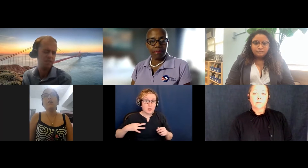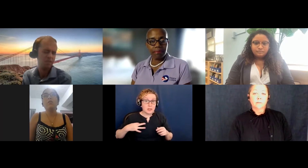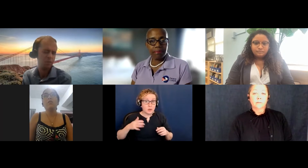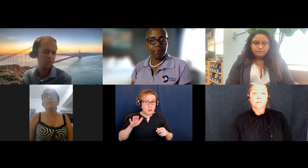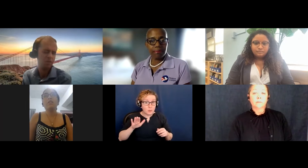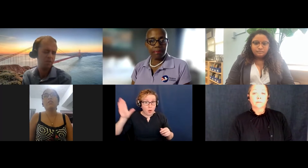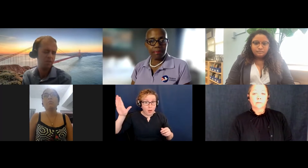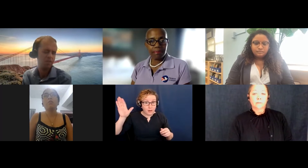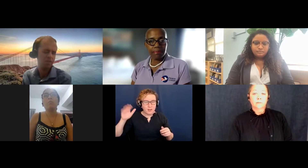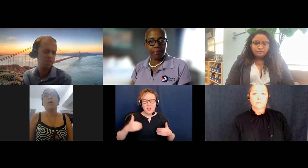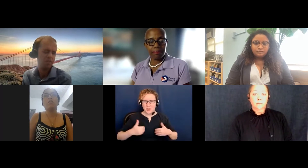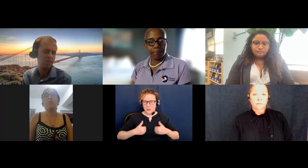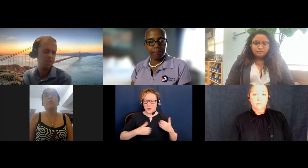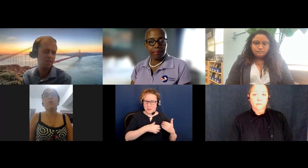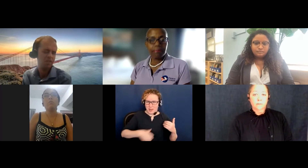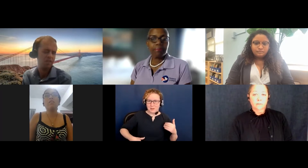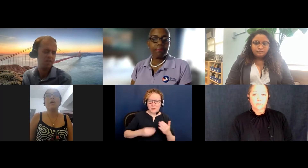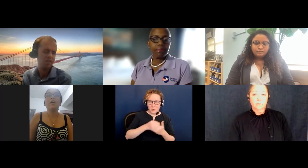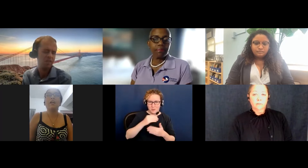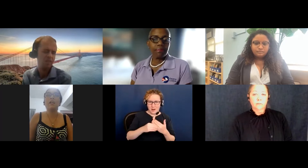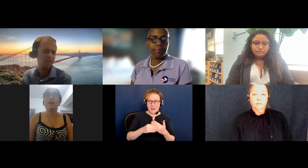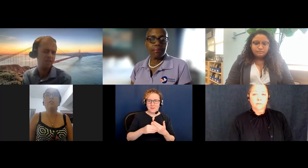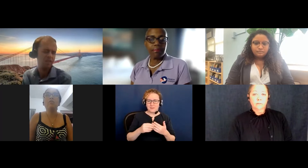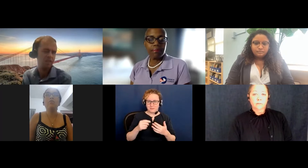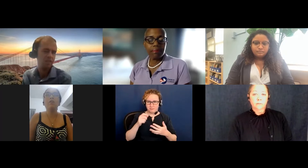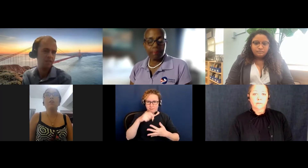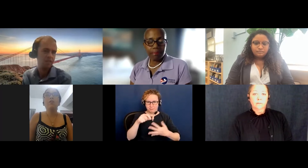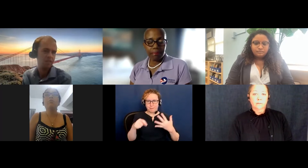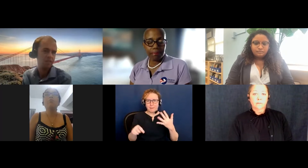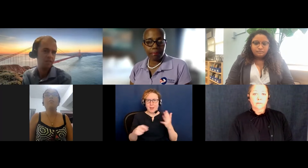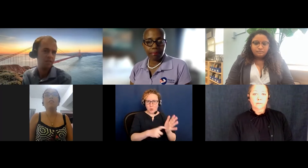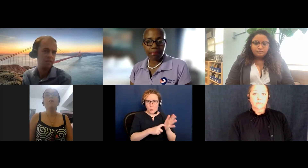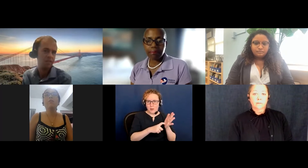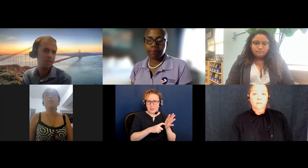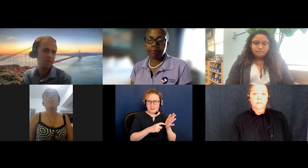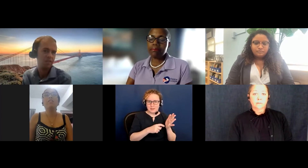the Youth Ambassadors Program had some requirements and there was a field with their